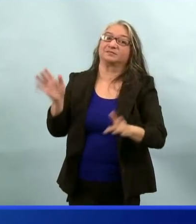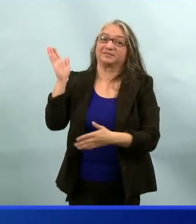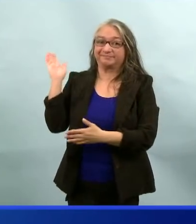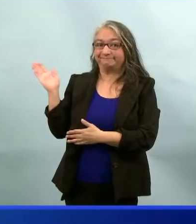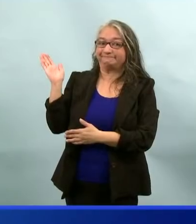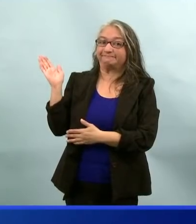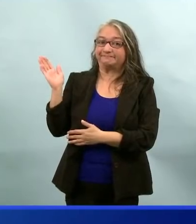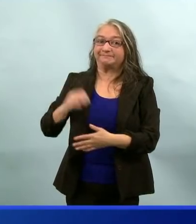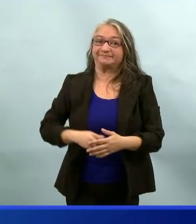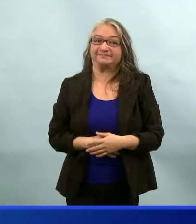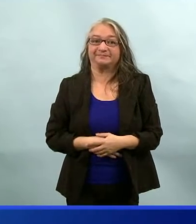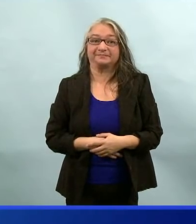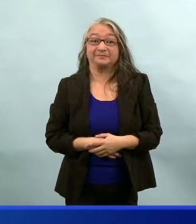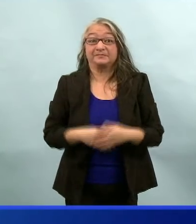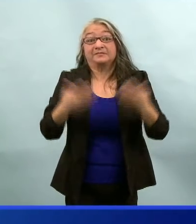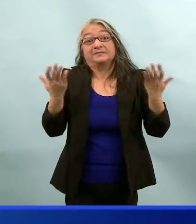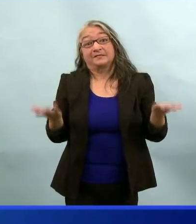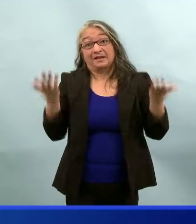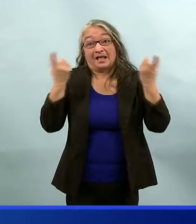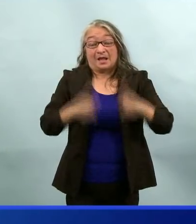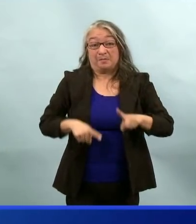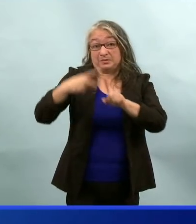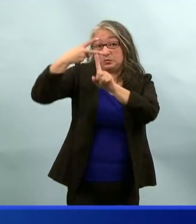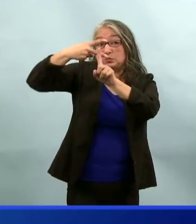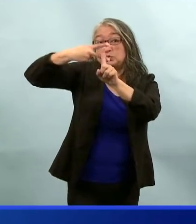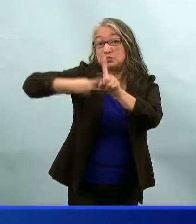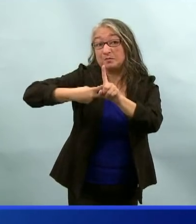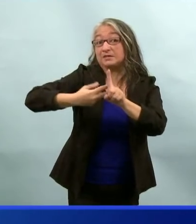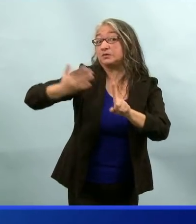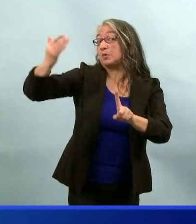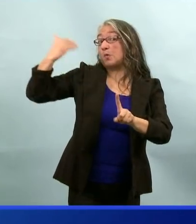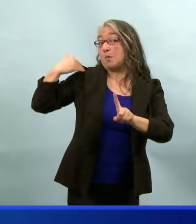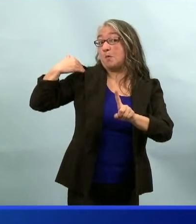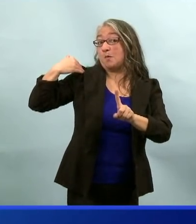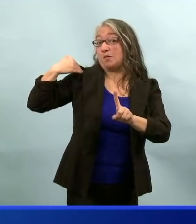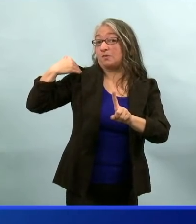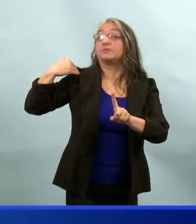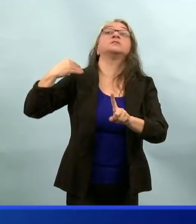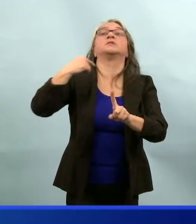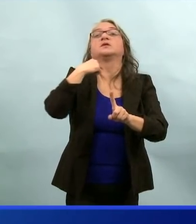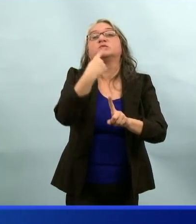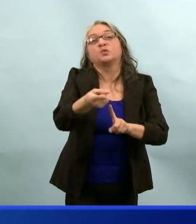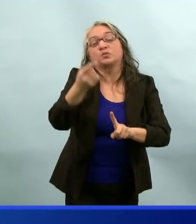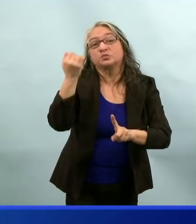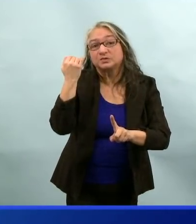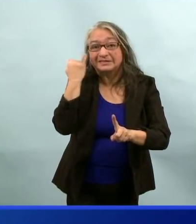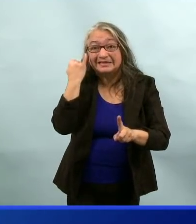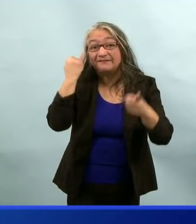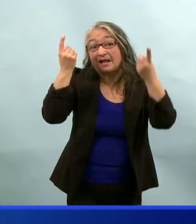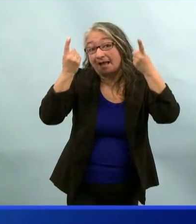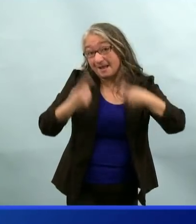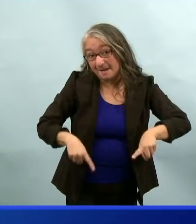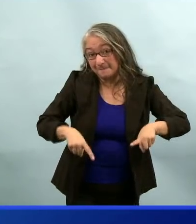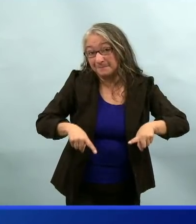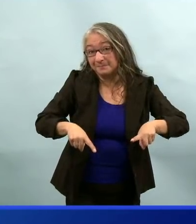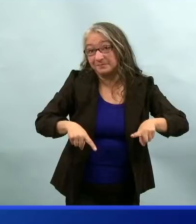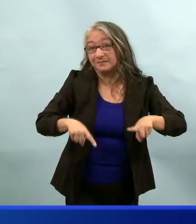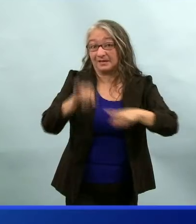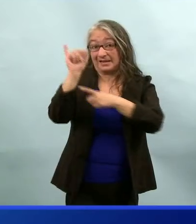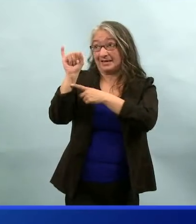we shared that when we reach an average of three new coveted missions into our icu per day this